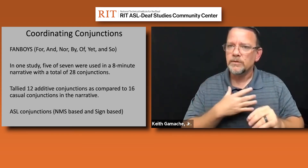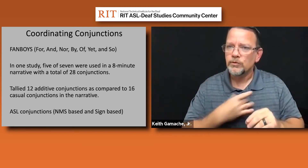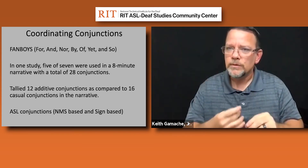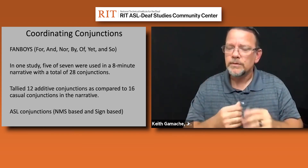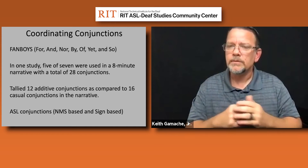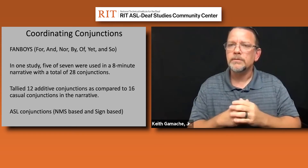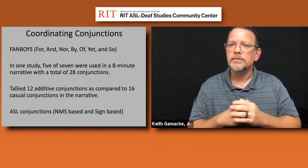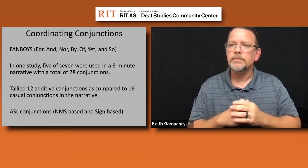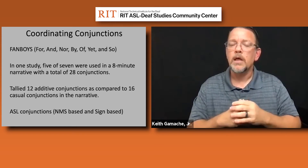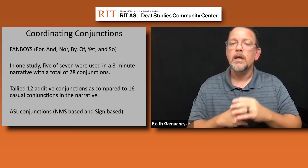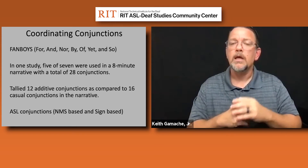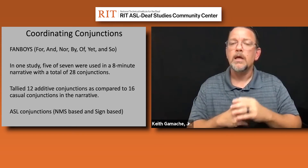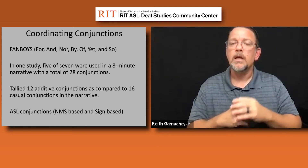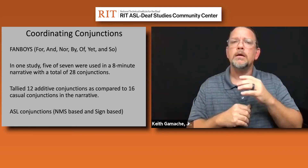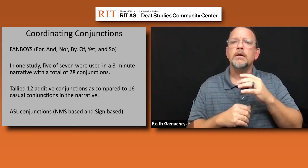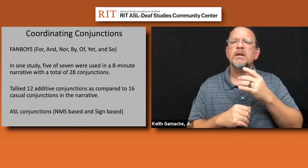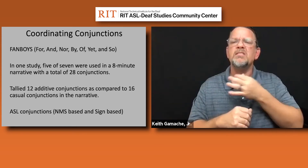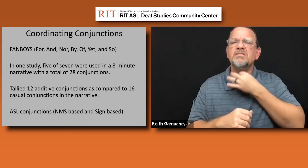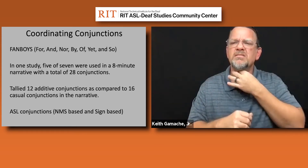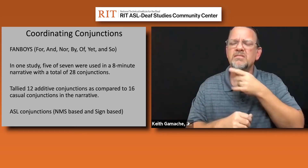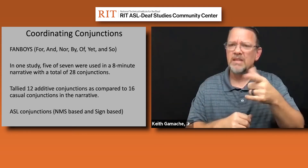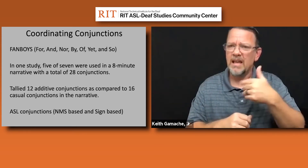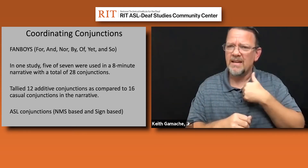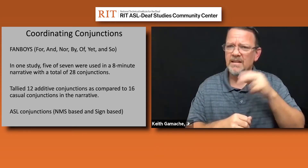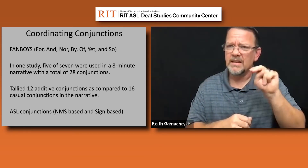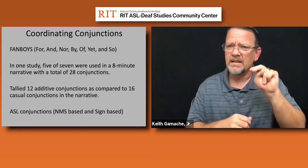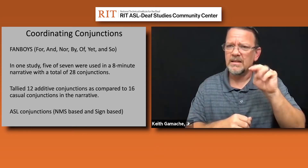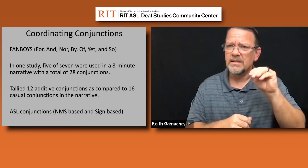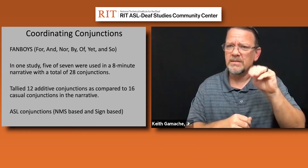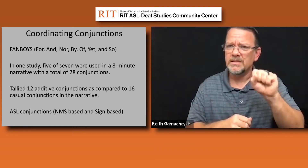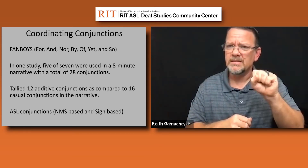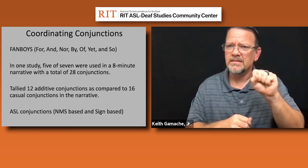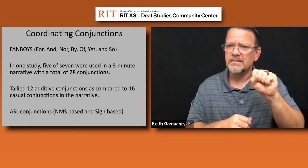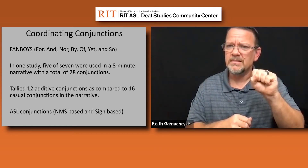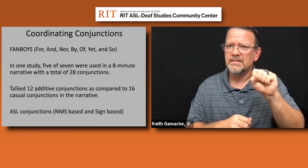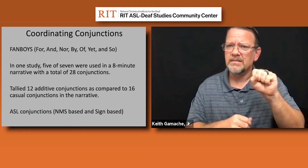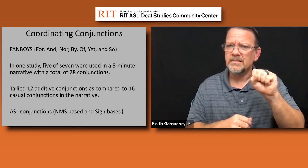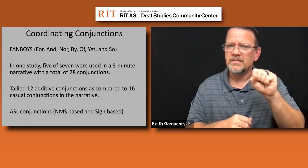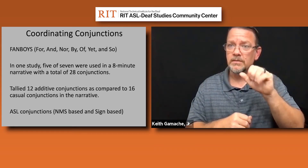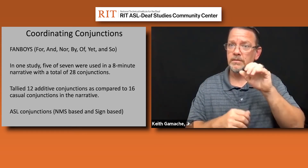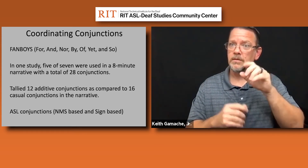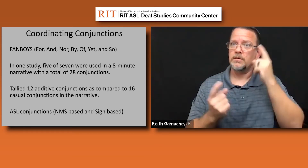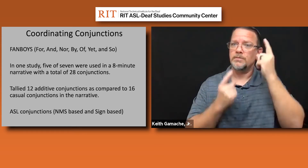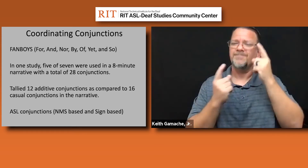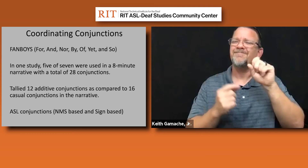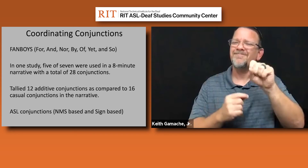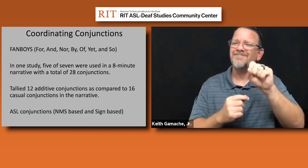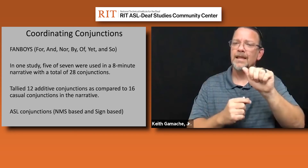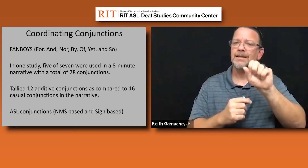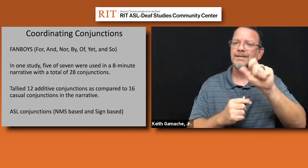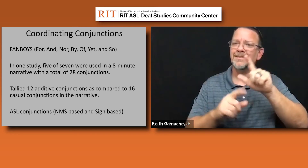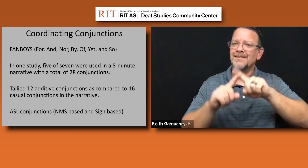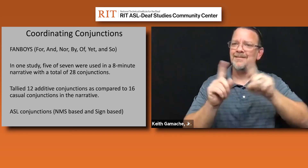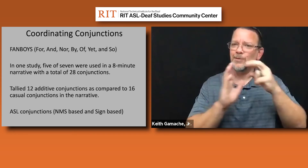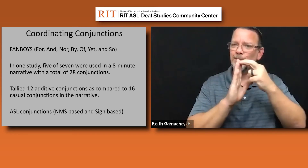and so this is an interesting thing to know. I'm wondering, also, where the non-manual signals are,